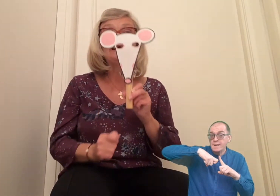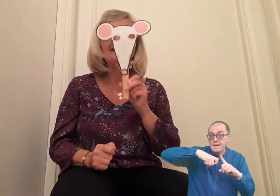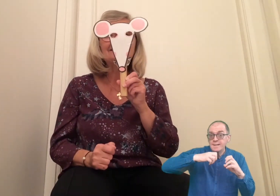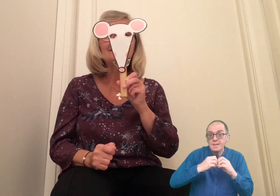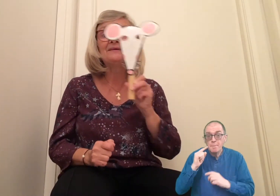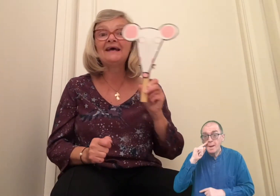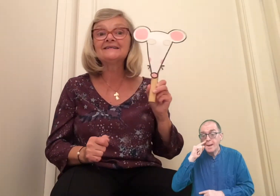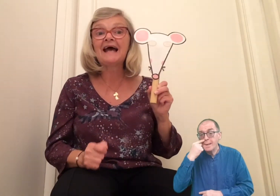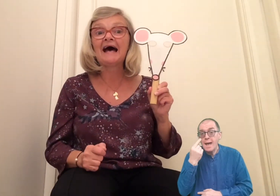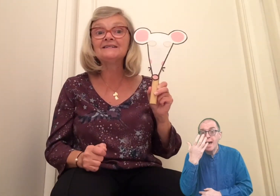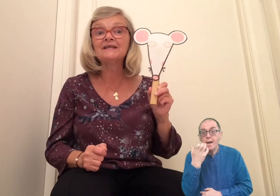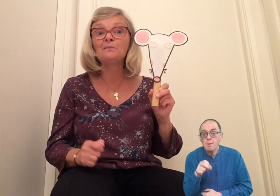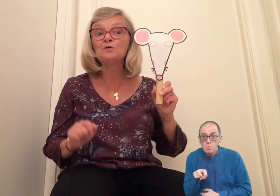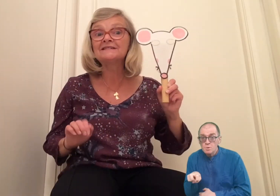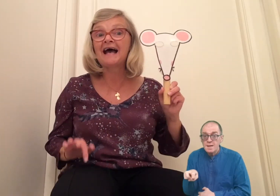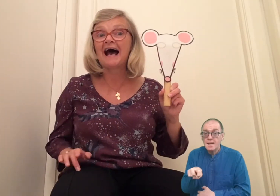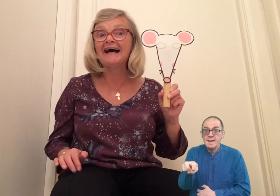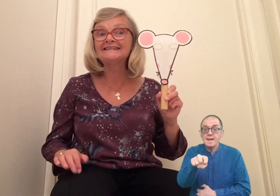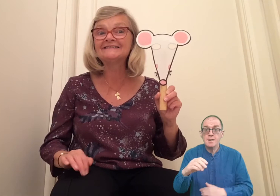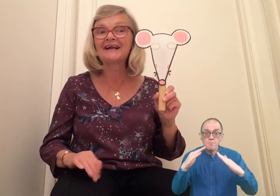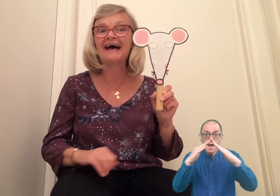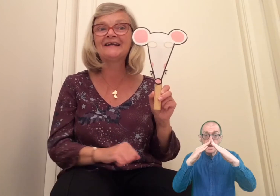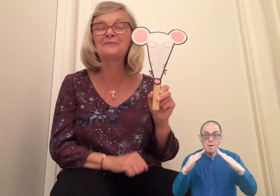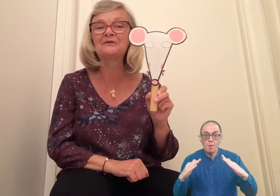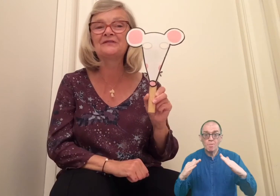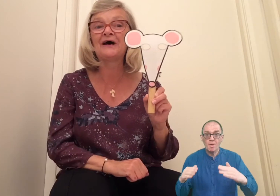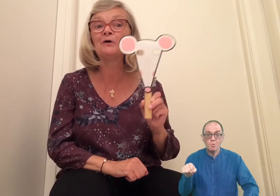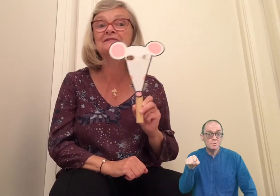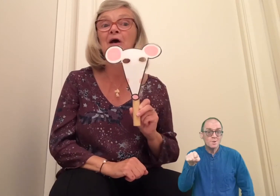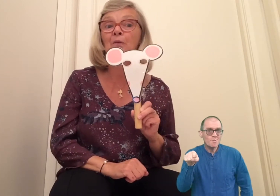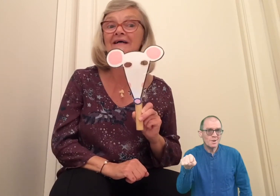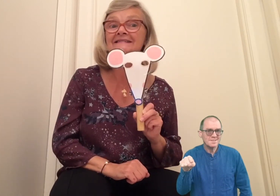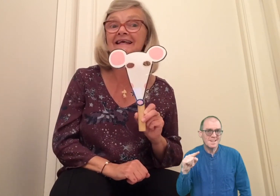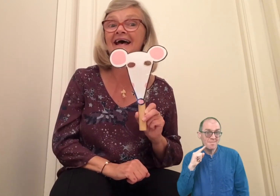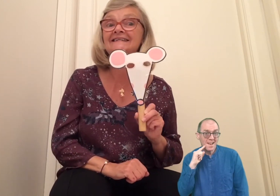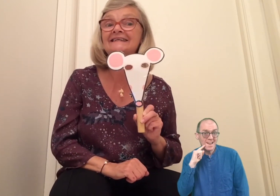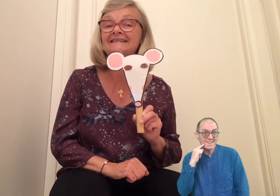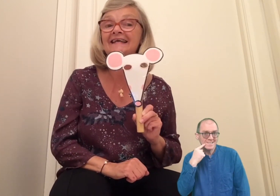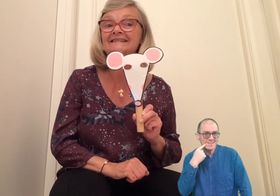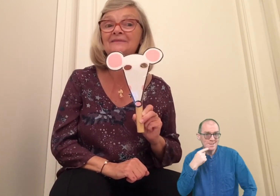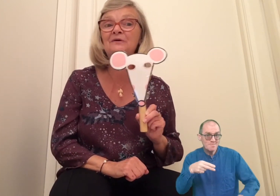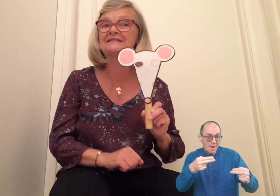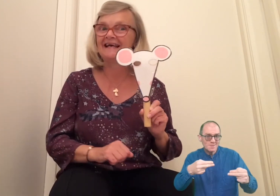Katie Bairdie had a moose, And it ran aboot the hoose, Wasnae that a dainty moose?